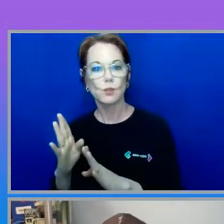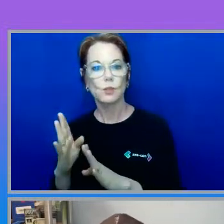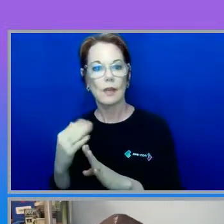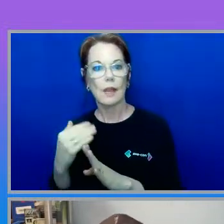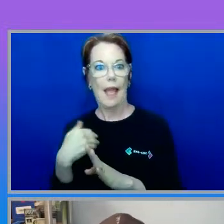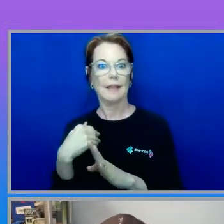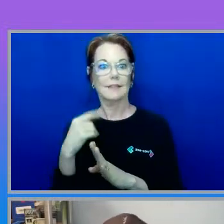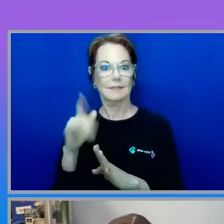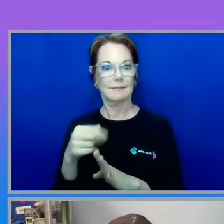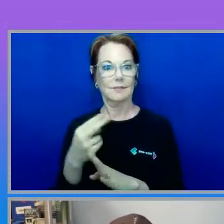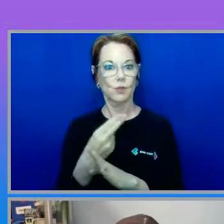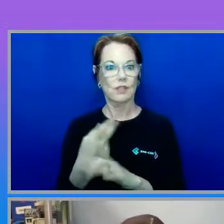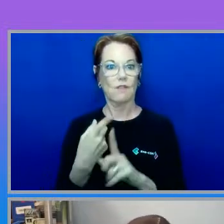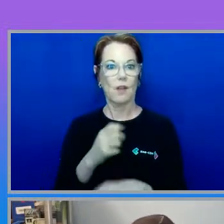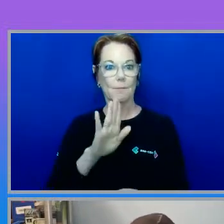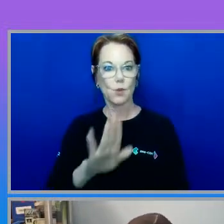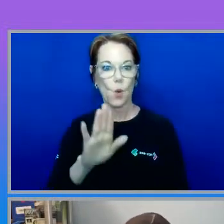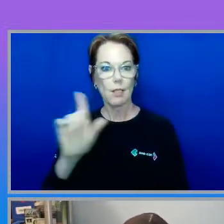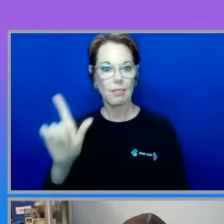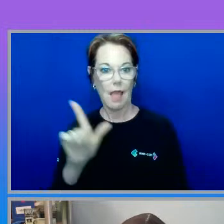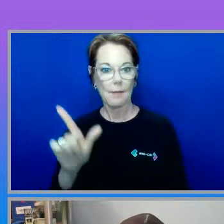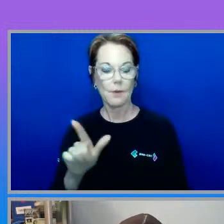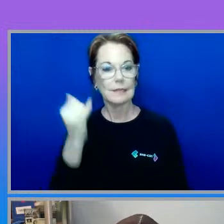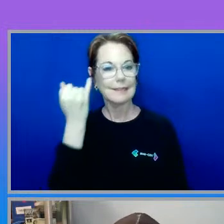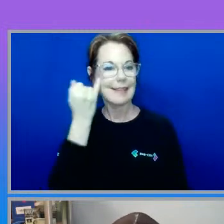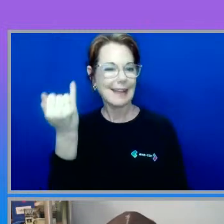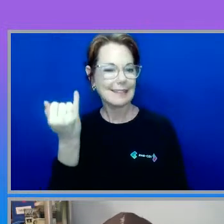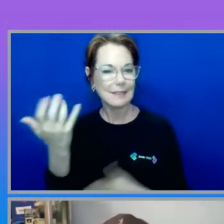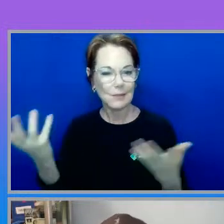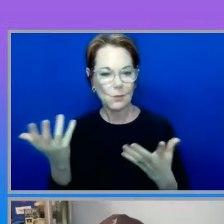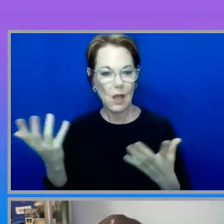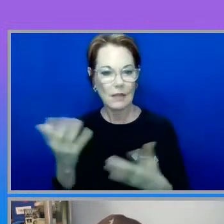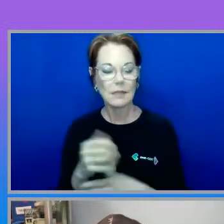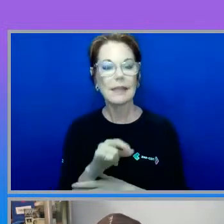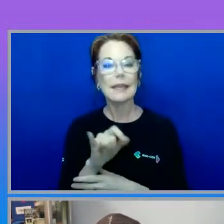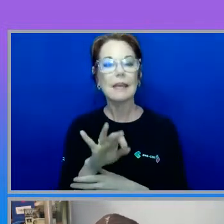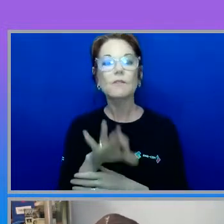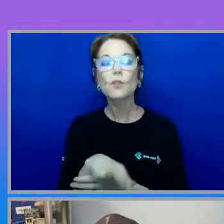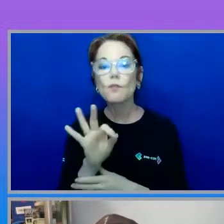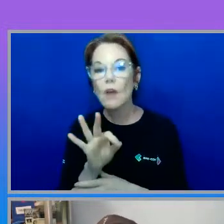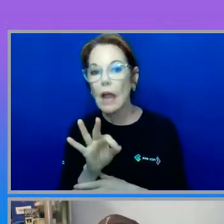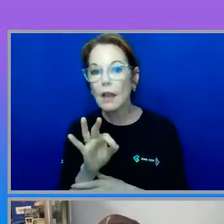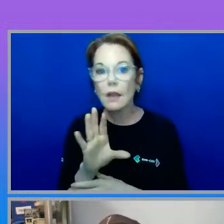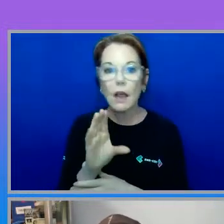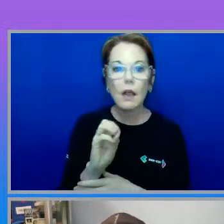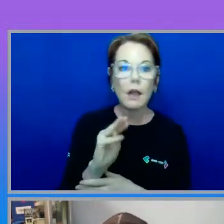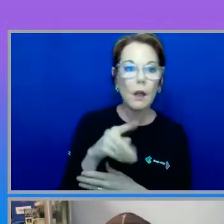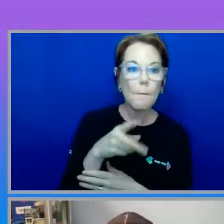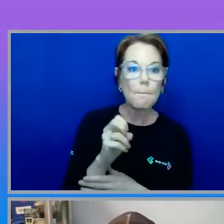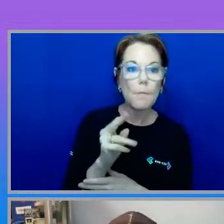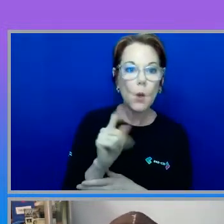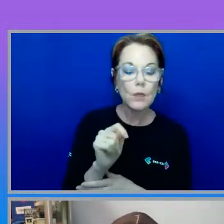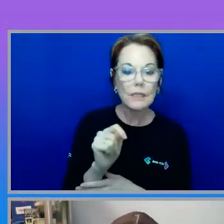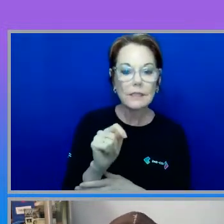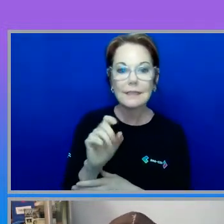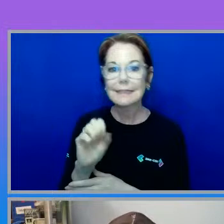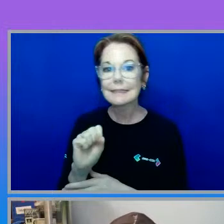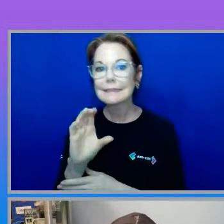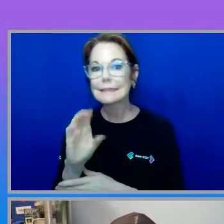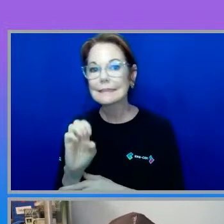from your component library. So the idea is you define a component schema, and linter can